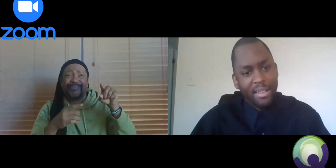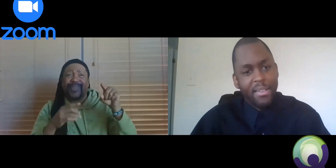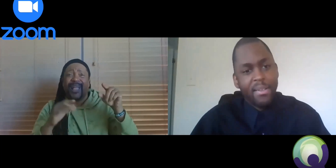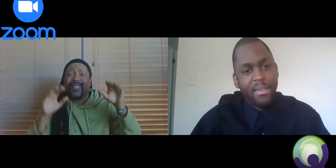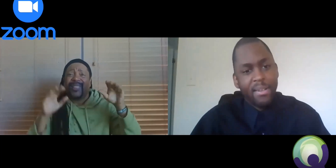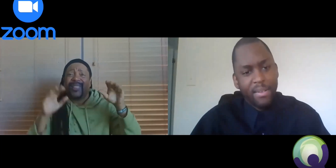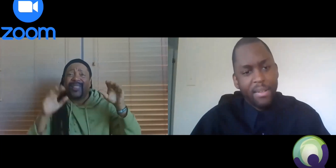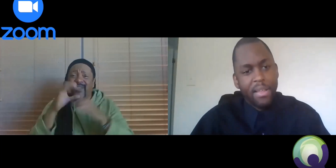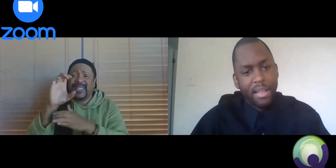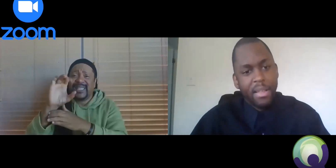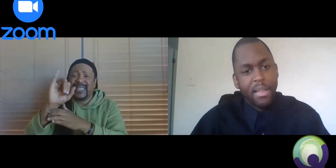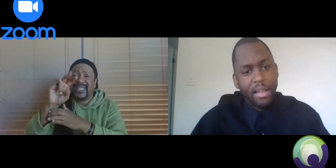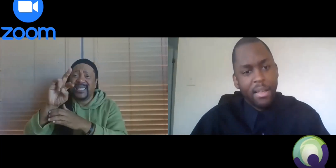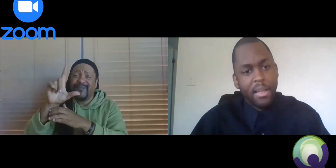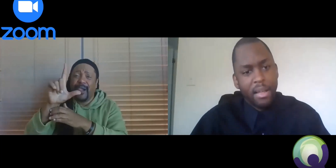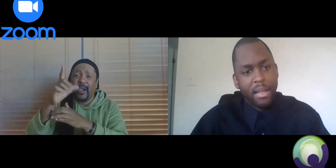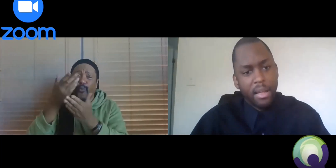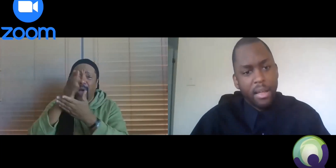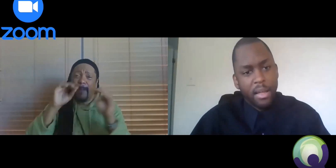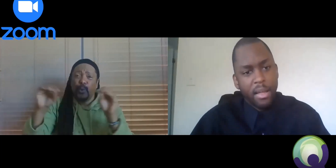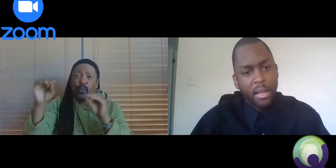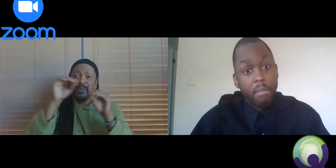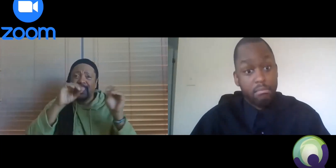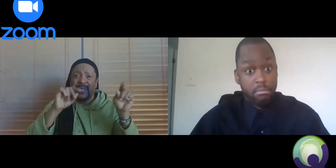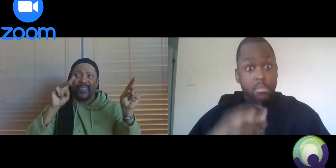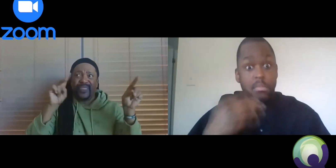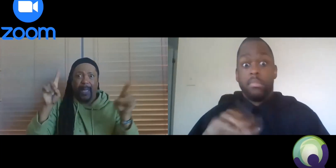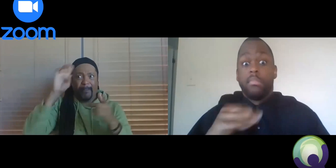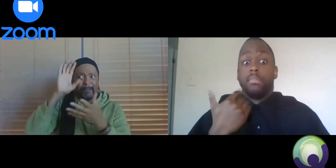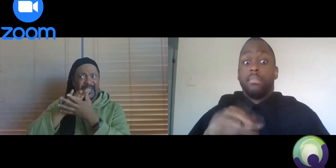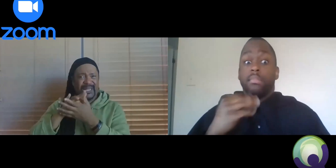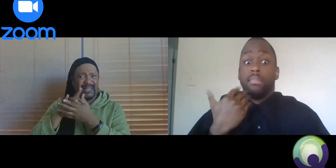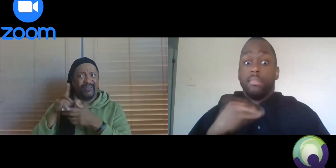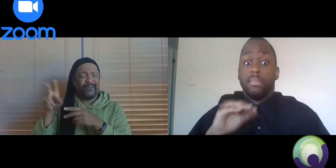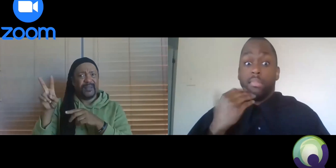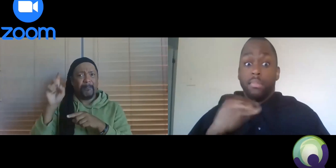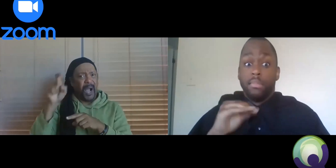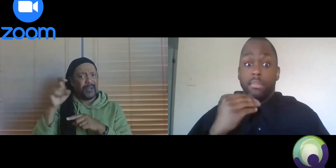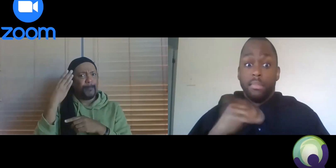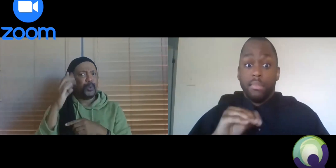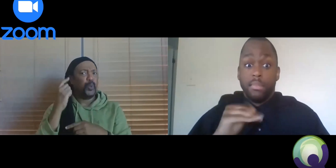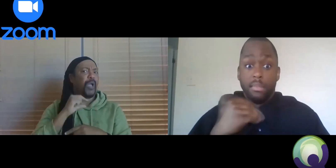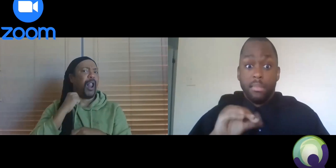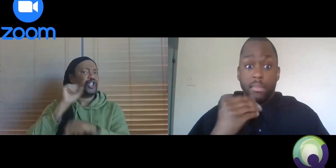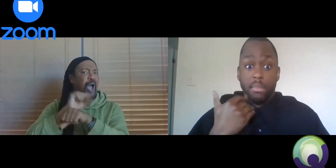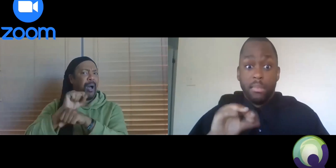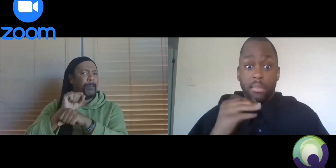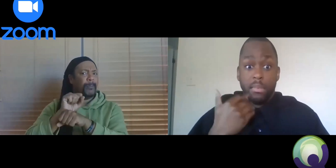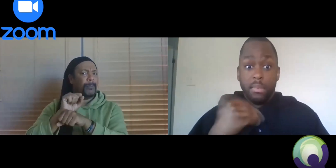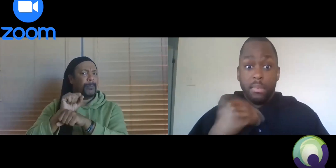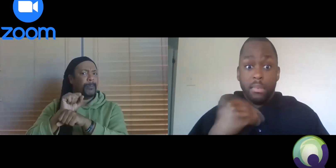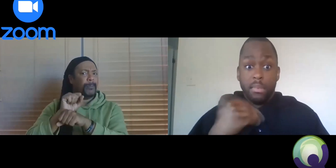all in the Civil Rights movement and they believed you must work a blue-collar job.